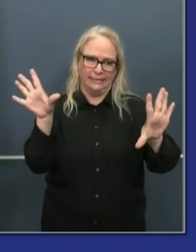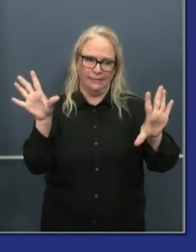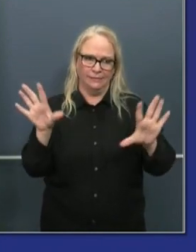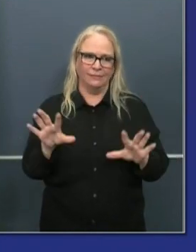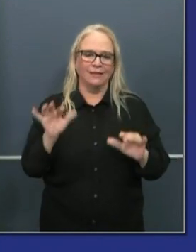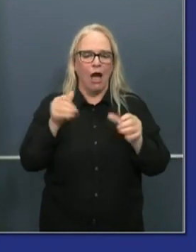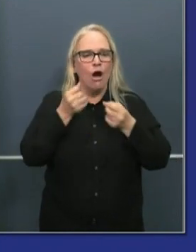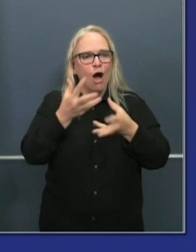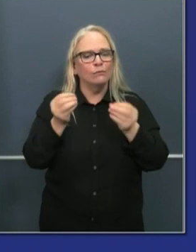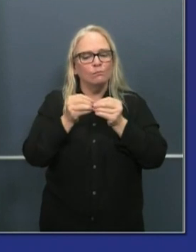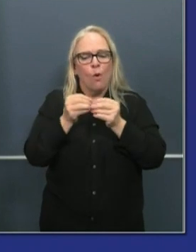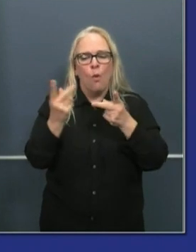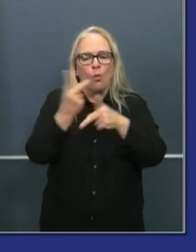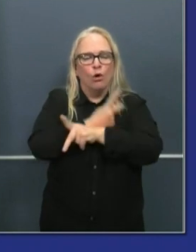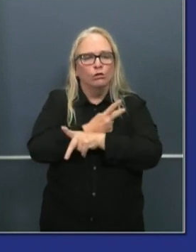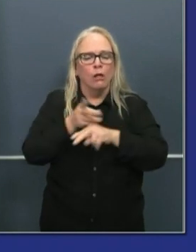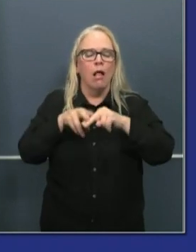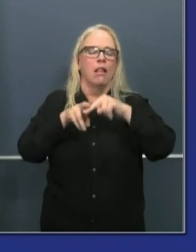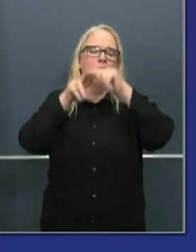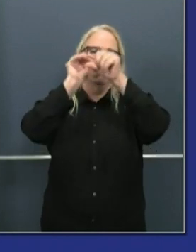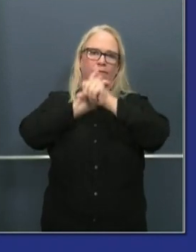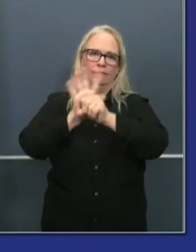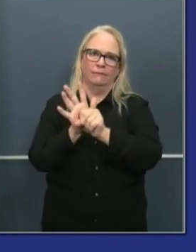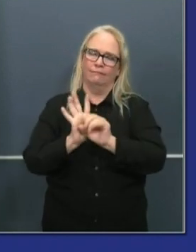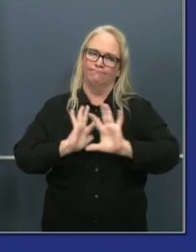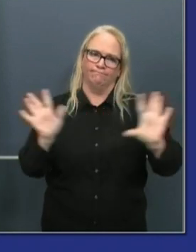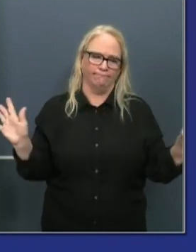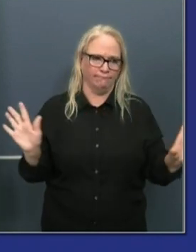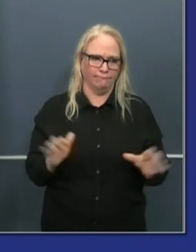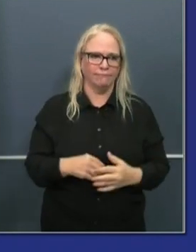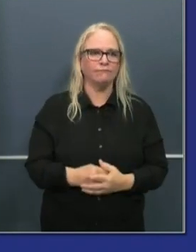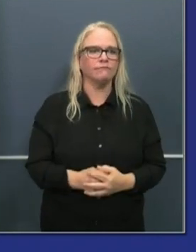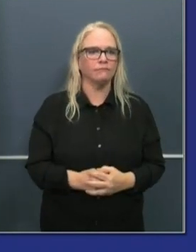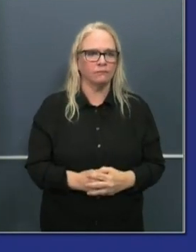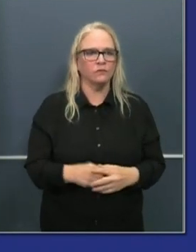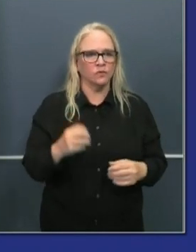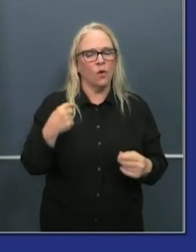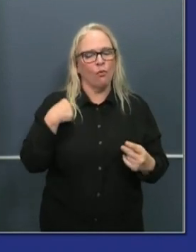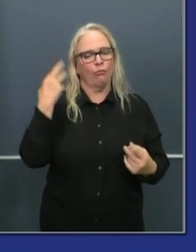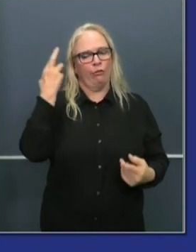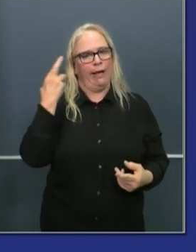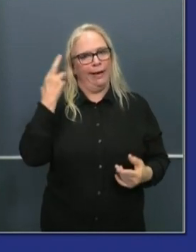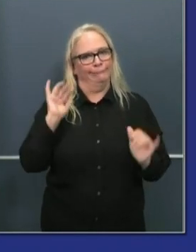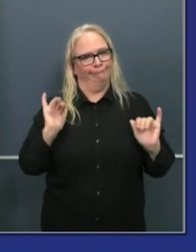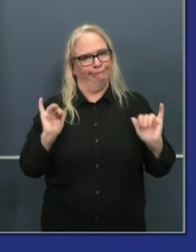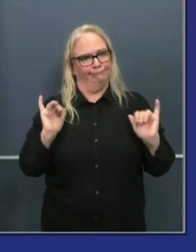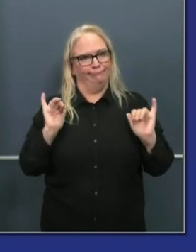THIS WEEKEND AND GET US THROUGH FOURTH OF JULY WEEKEND IN A WAY WHERE WE DON'T SEE A SIGNIFICANT INCREASE IN SPIKE IN CASES AND A FEW WEEKS HENCE